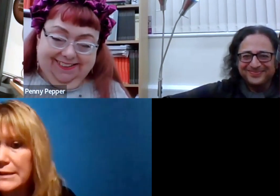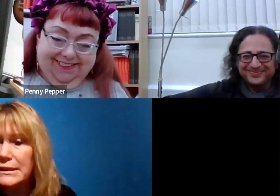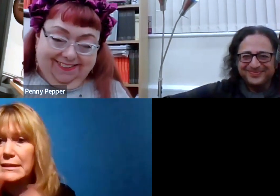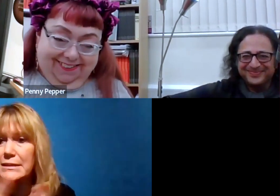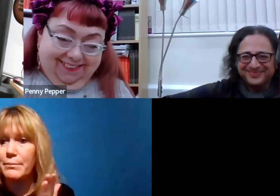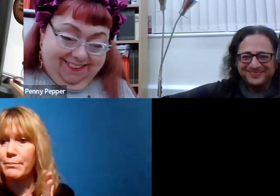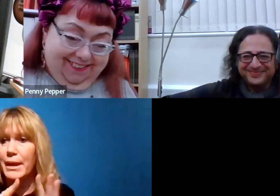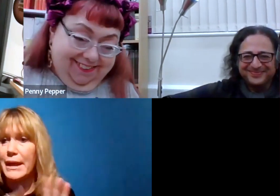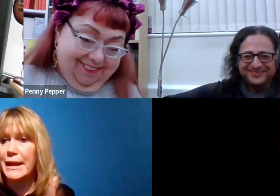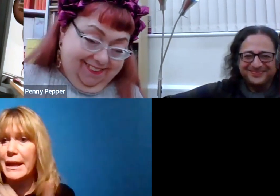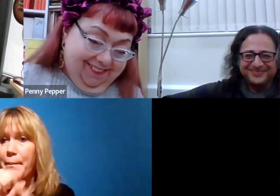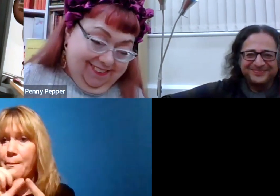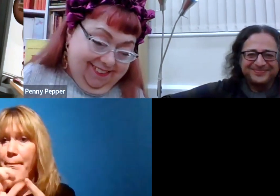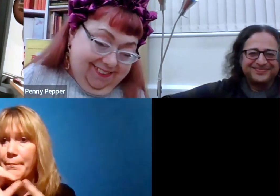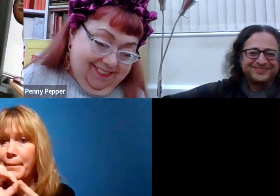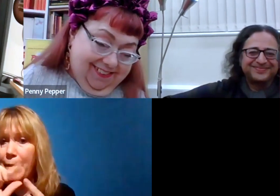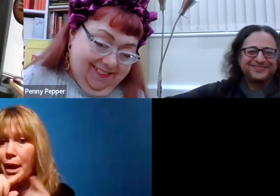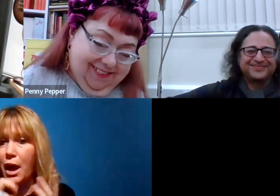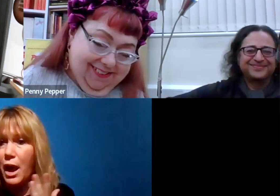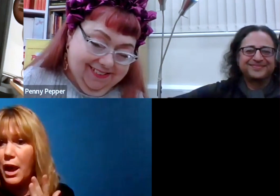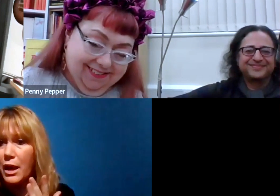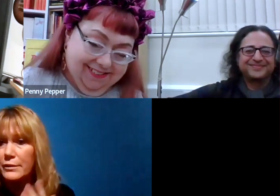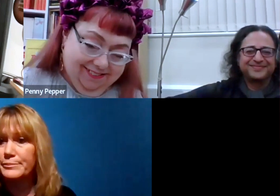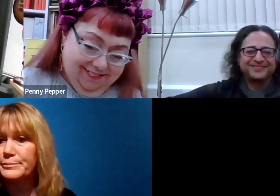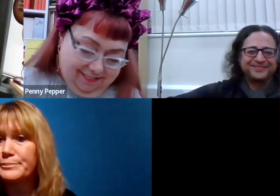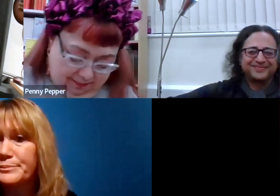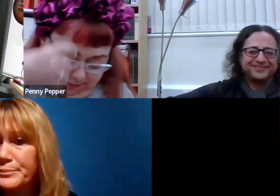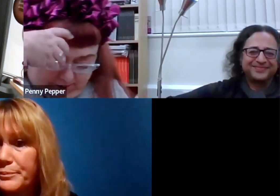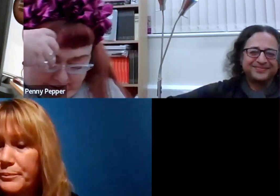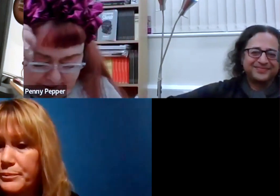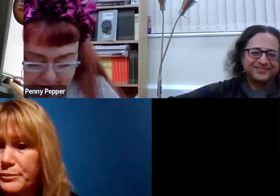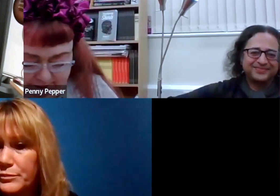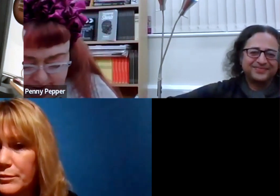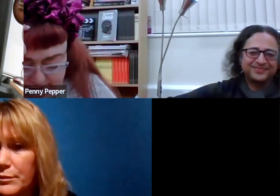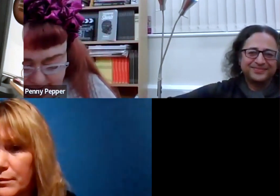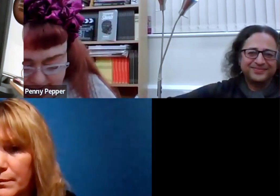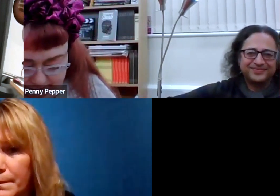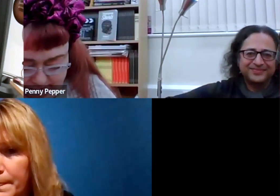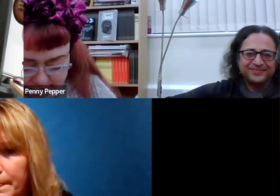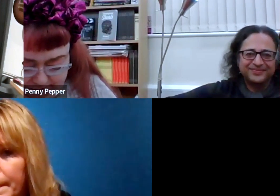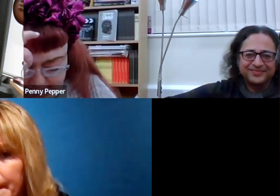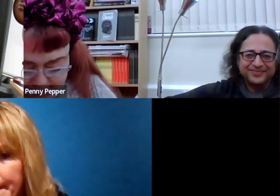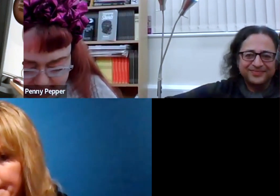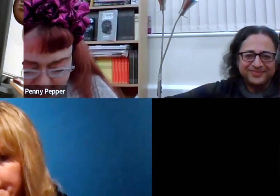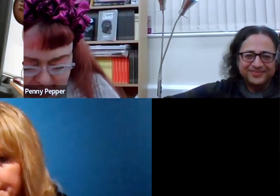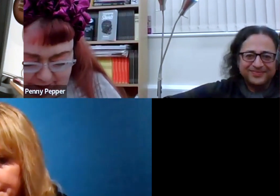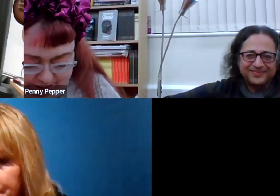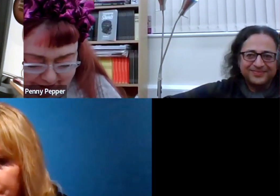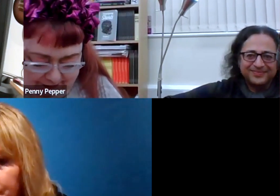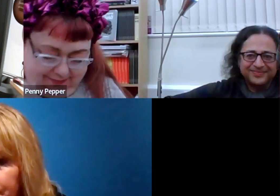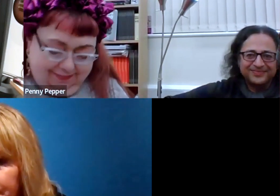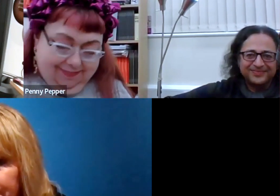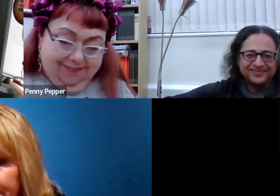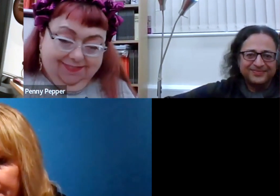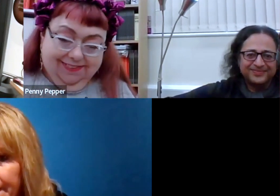It don't take a big man to realise